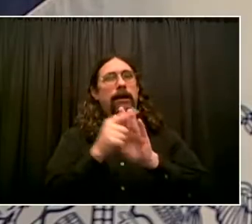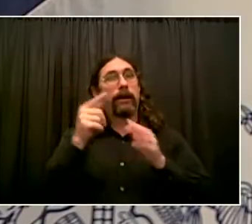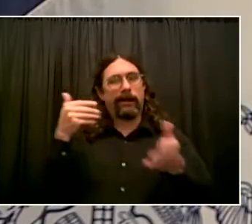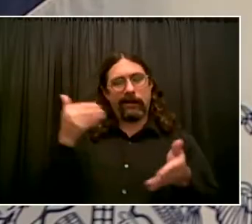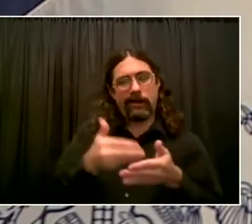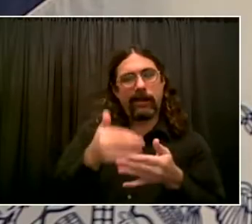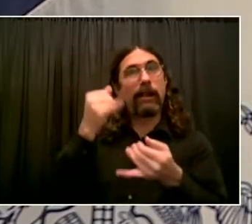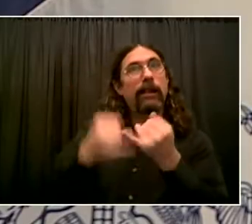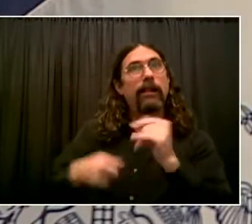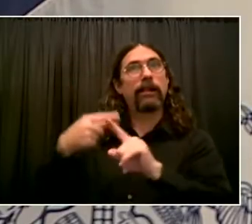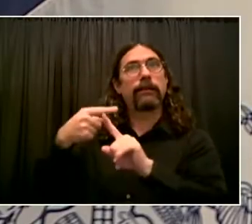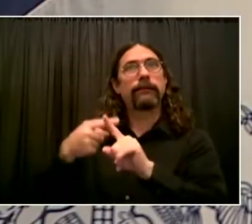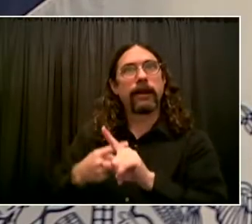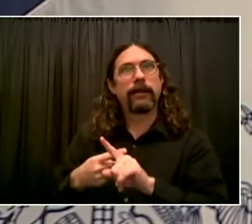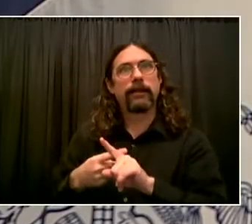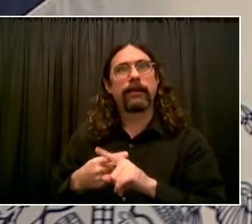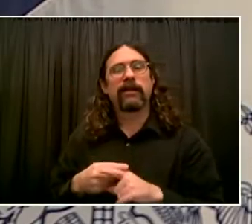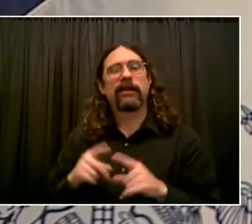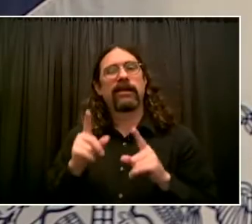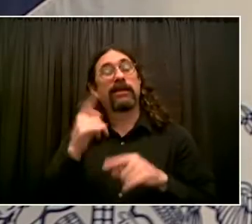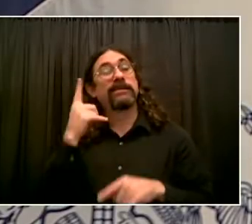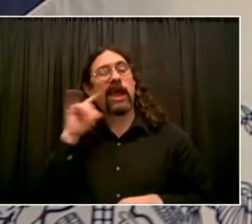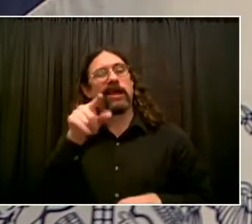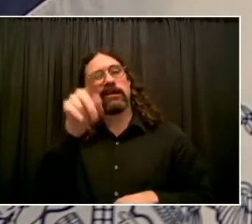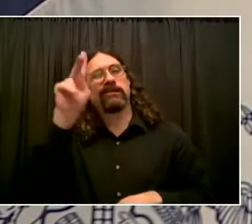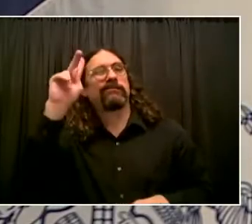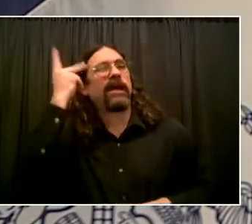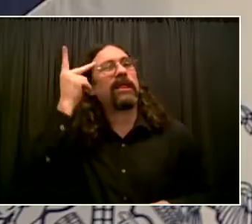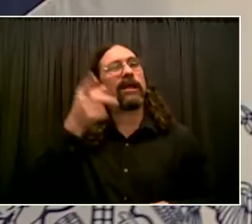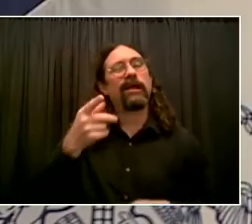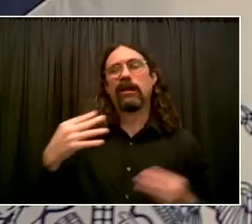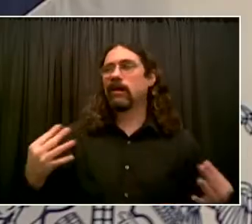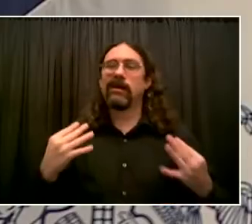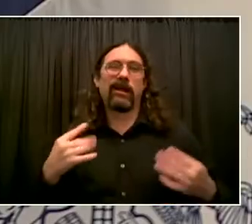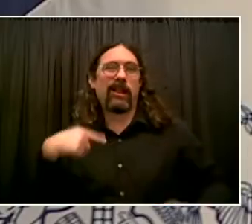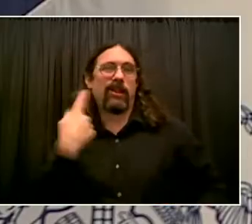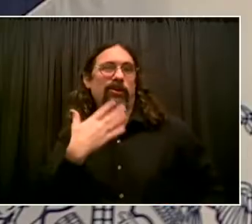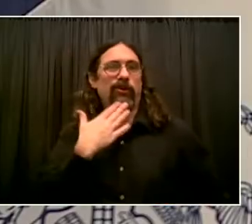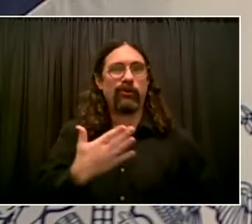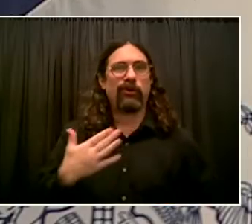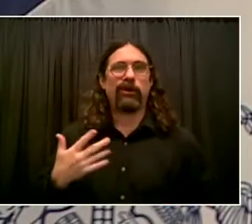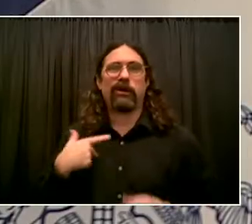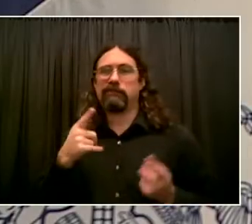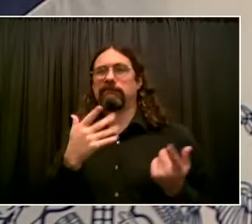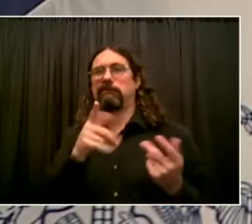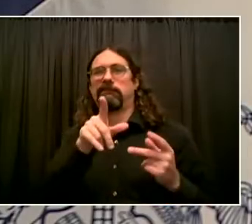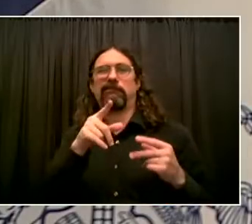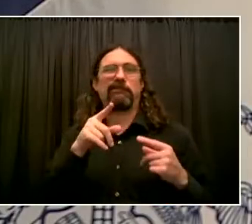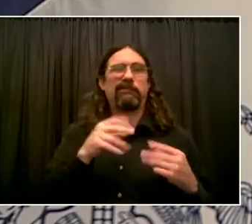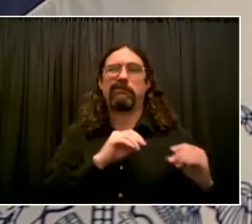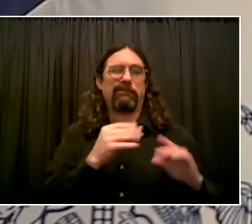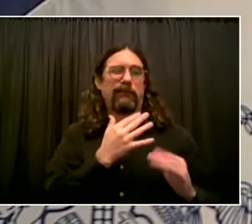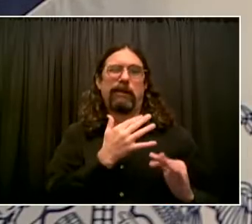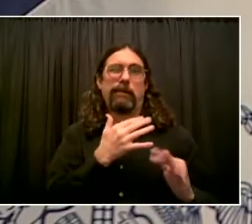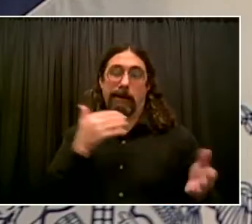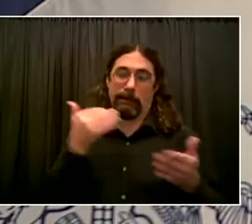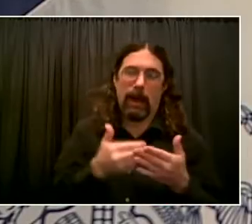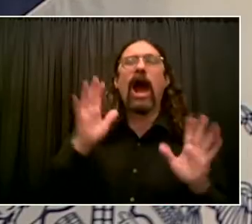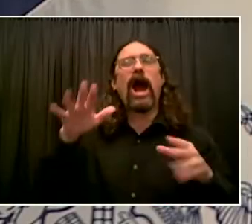POLITICAL MOVE FOR YOU TO TGE